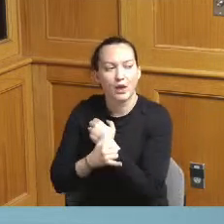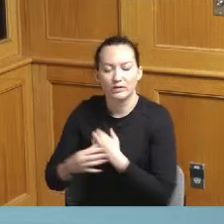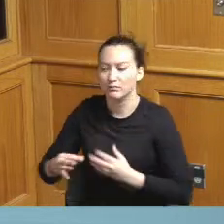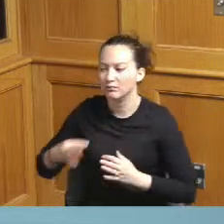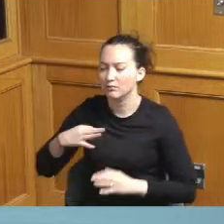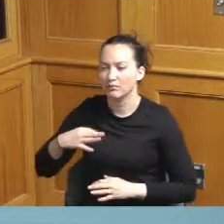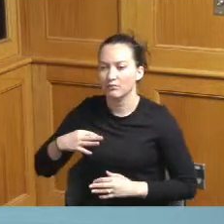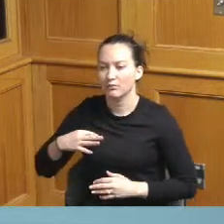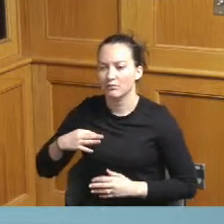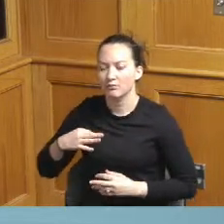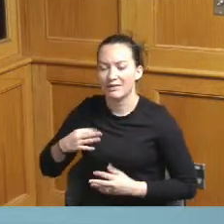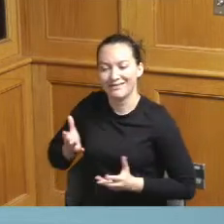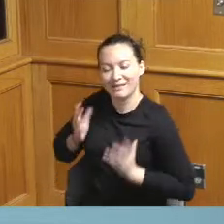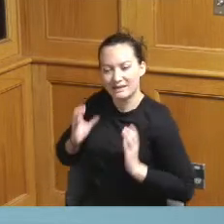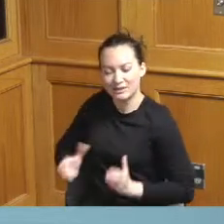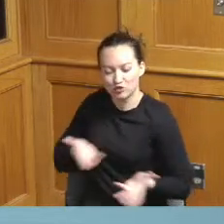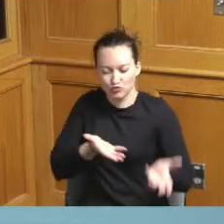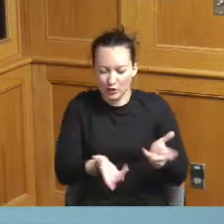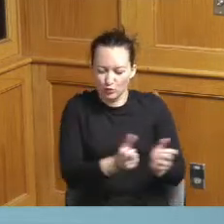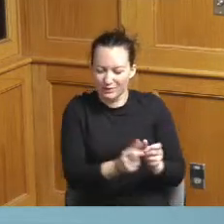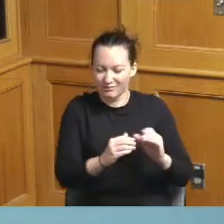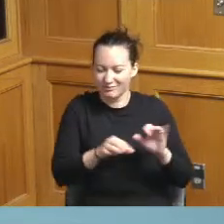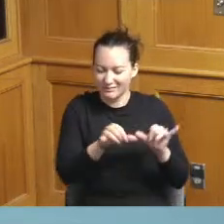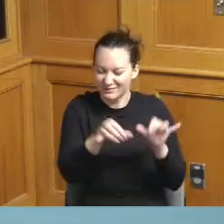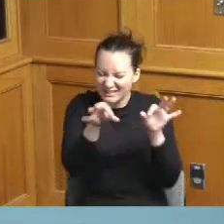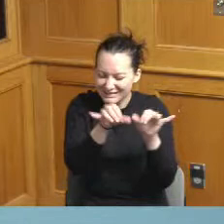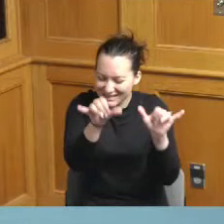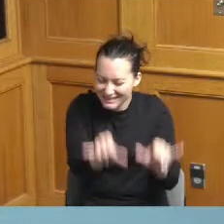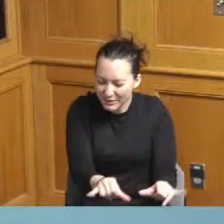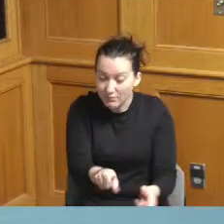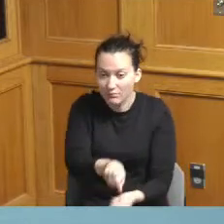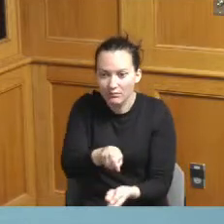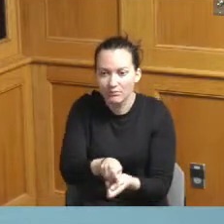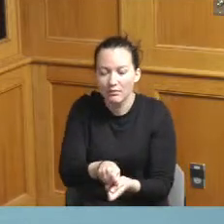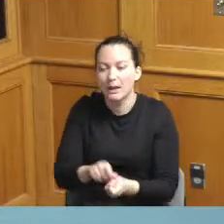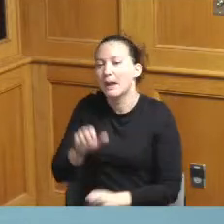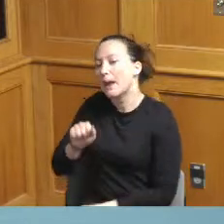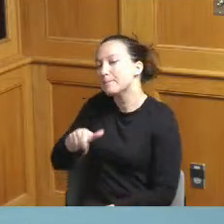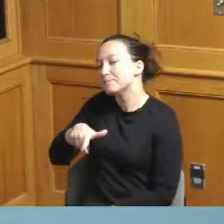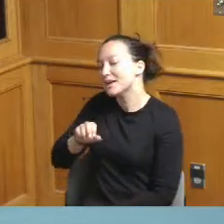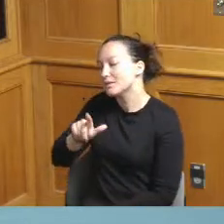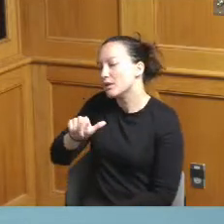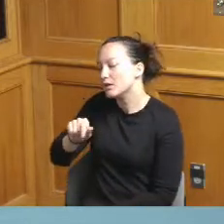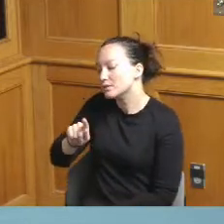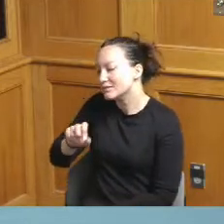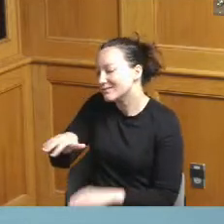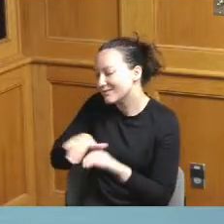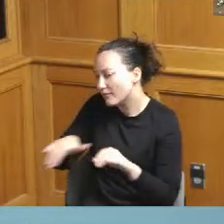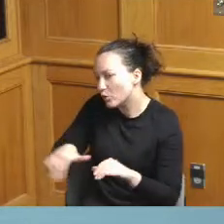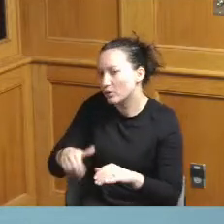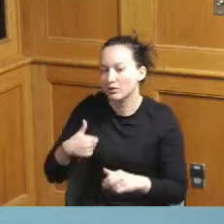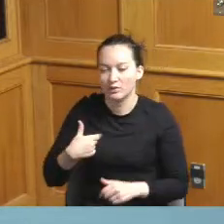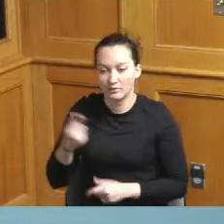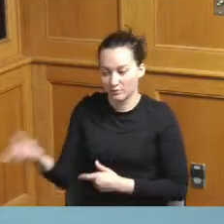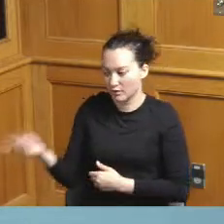interaction with the justice system specifically at the Appellate level and it's our intent and